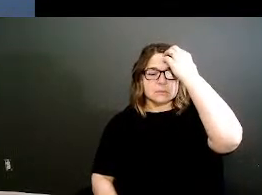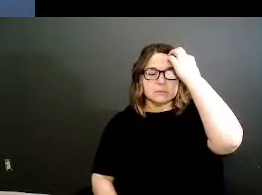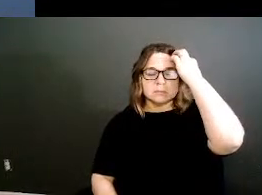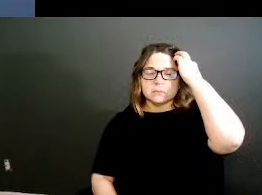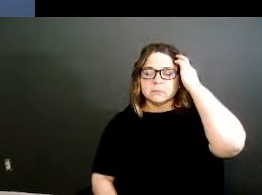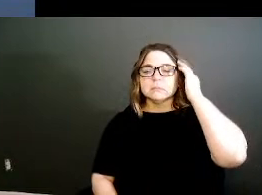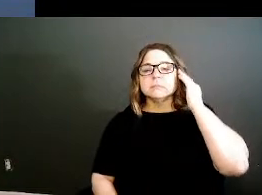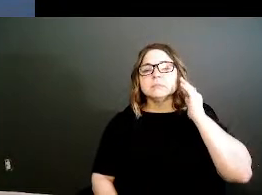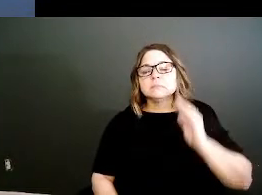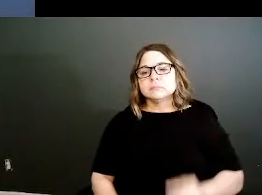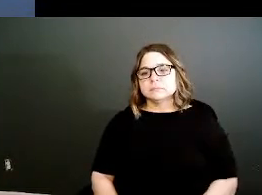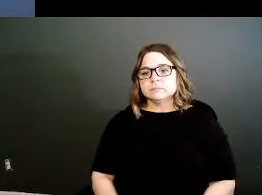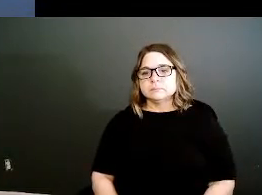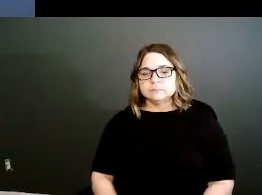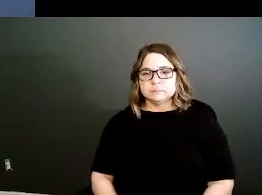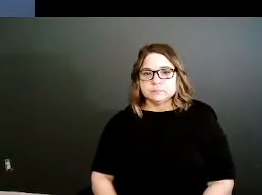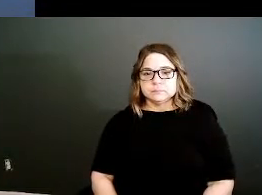SPEAKER 55 IS JASON SELLERS.